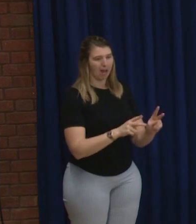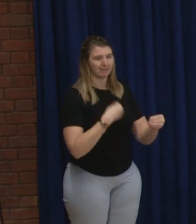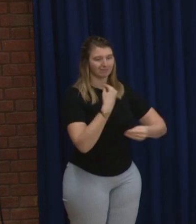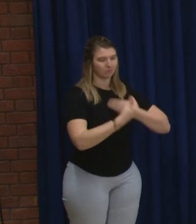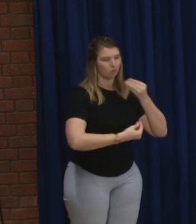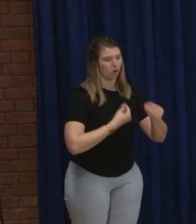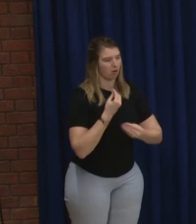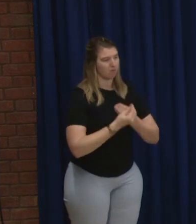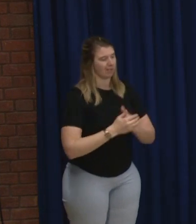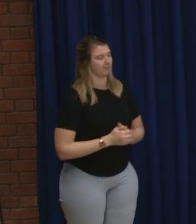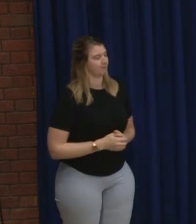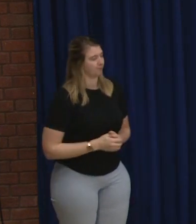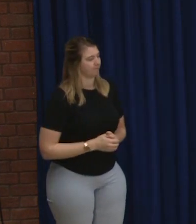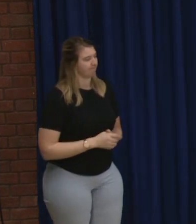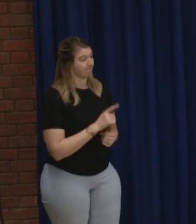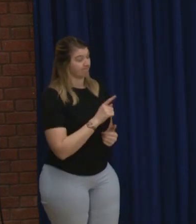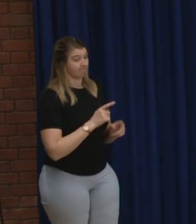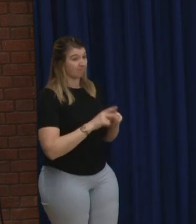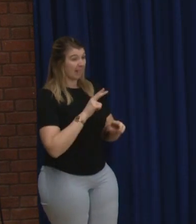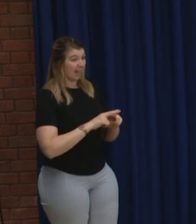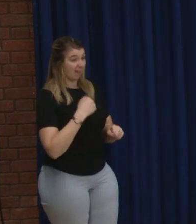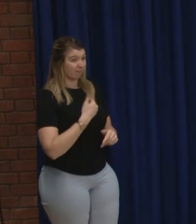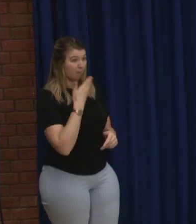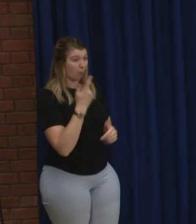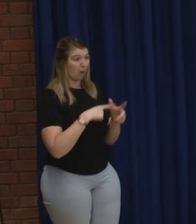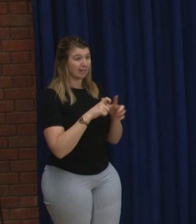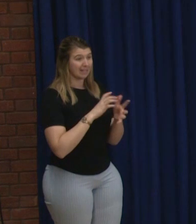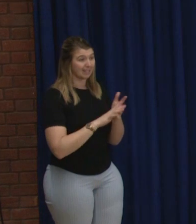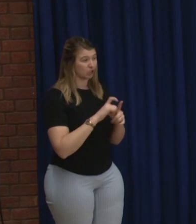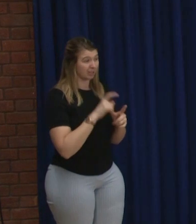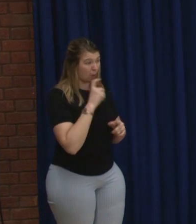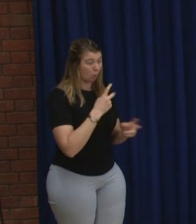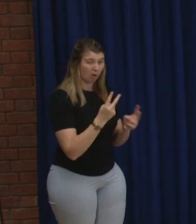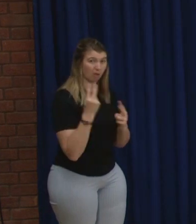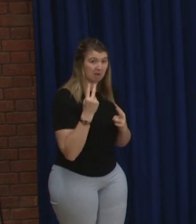now would I have done that if I didn't have ADHD? I don't know, it's easy to say it is but actually